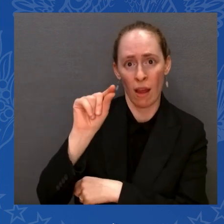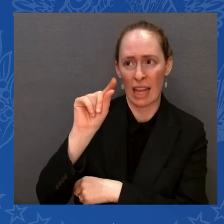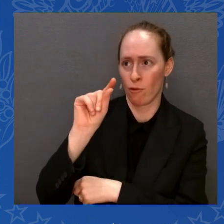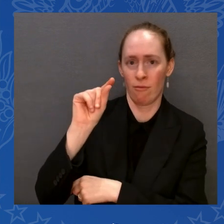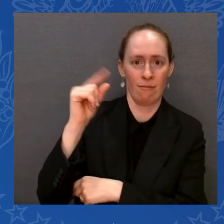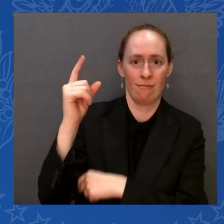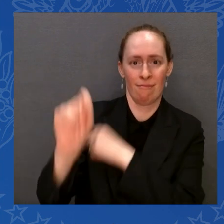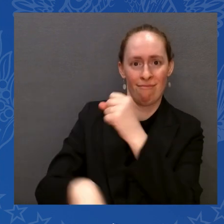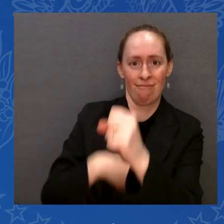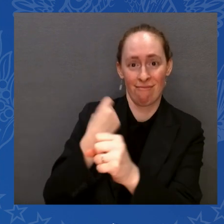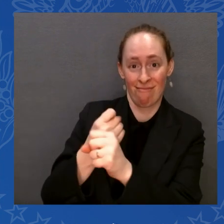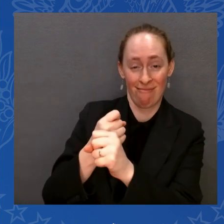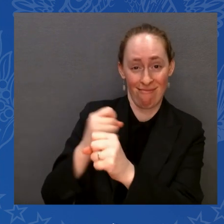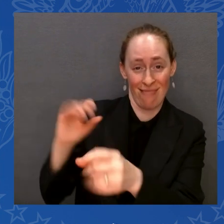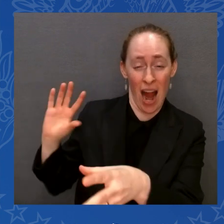Democrats, Republicans, everybody.